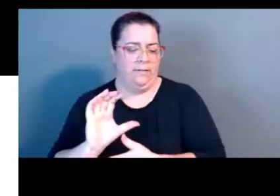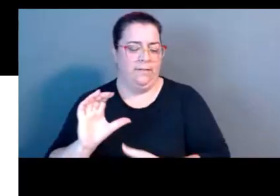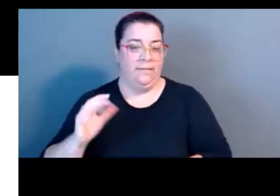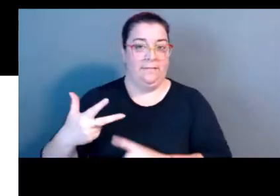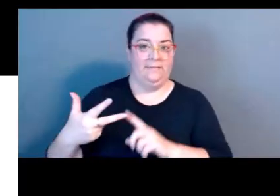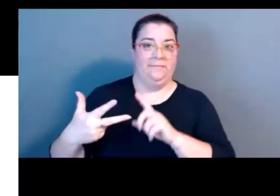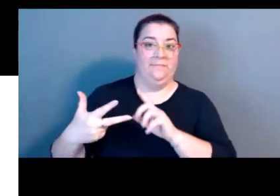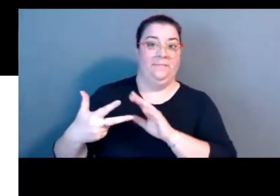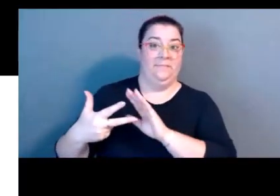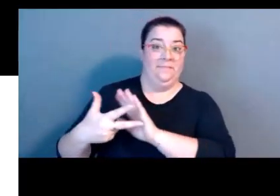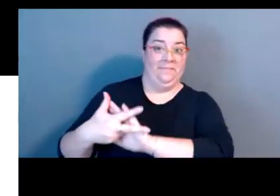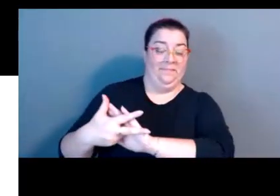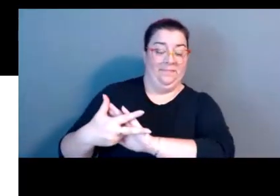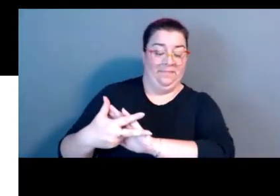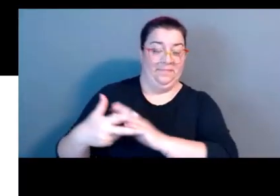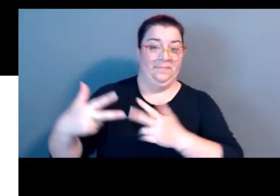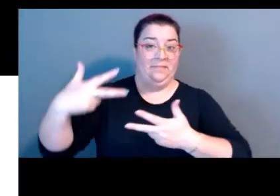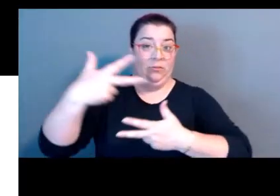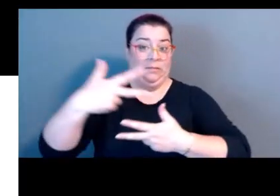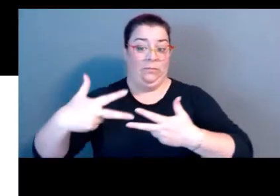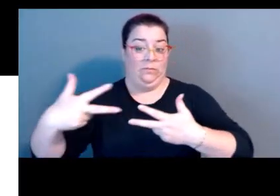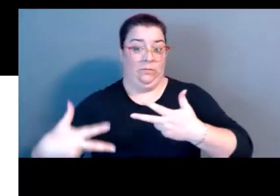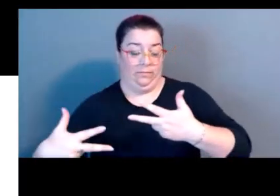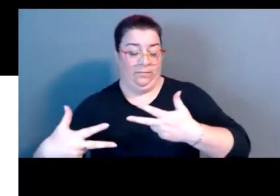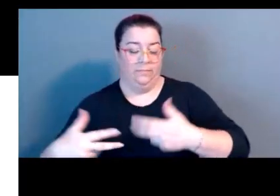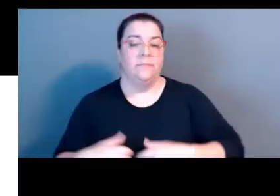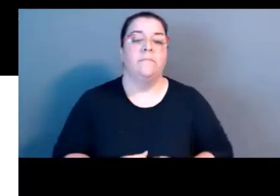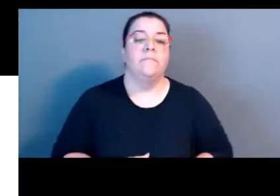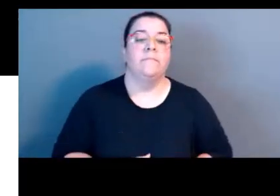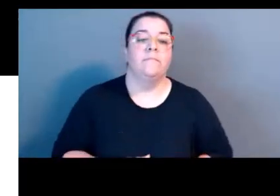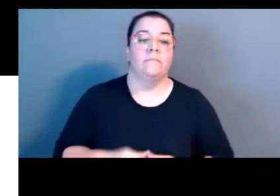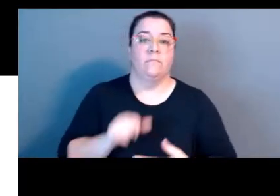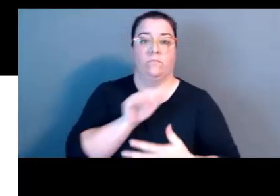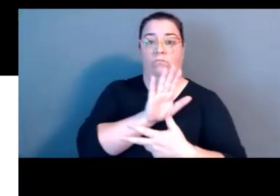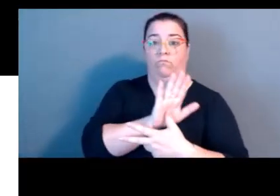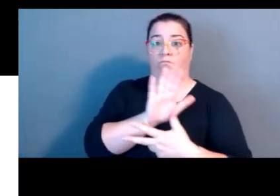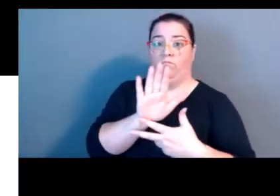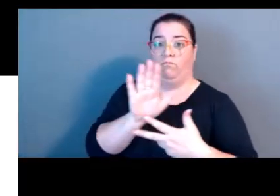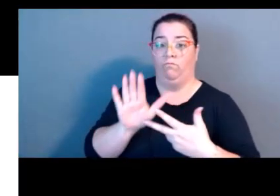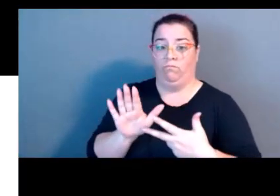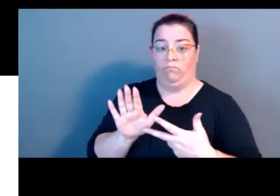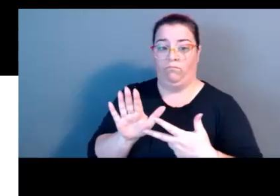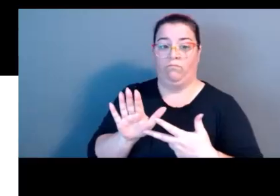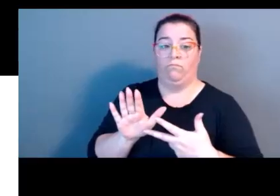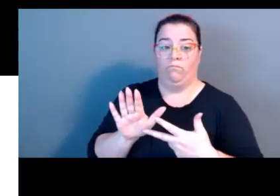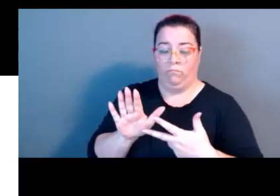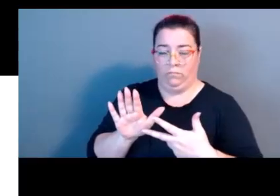Note that your score for each criterion is calculated based on the results obtained for each of the sub-criteria.